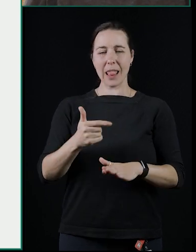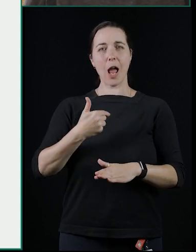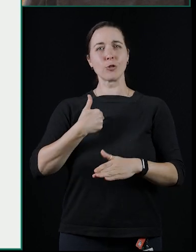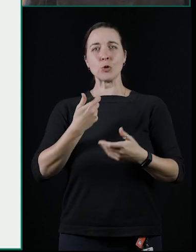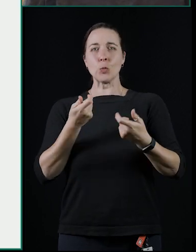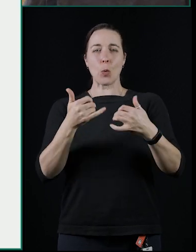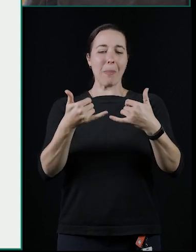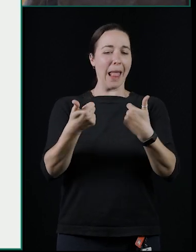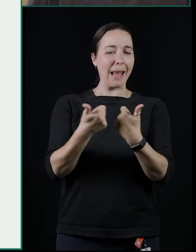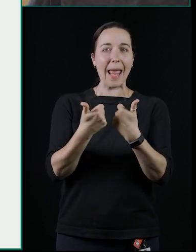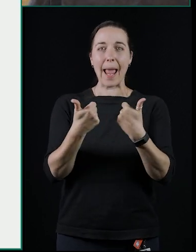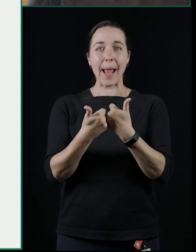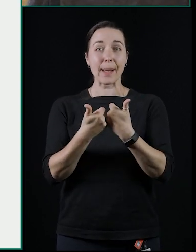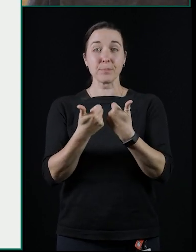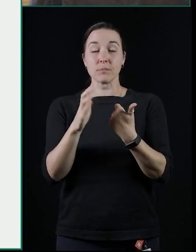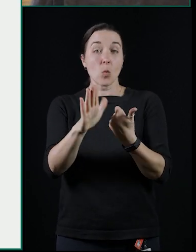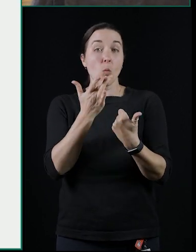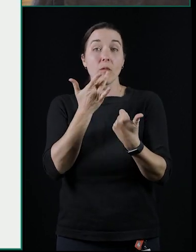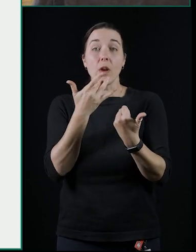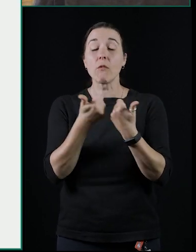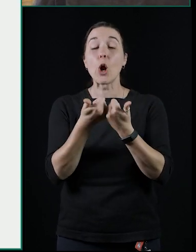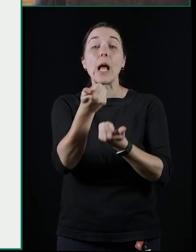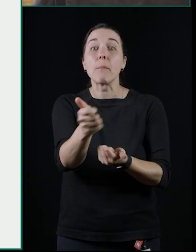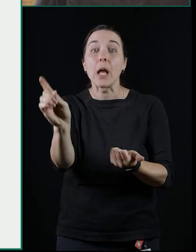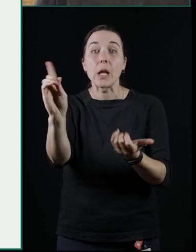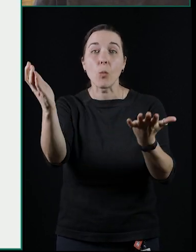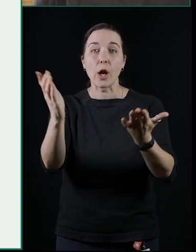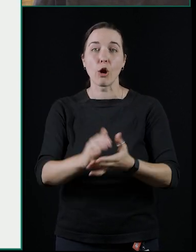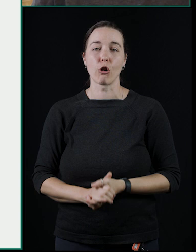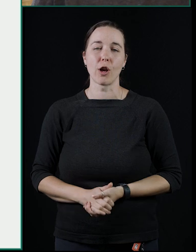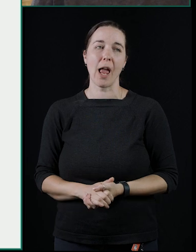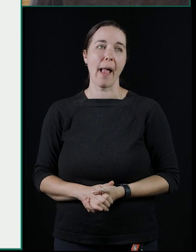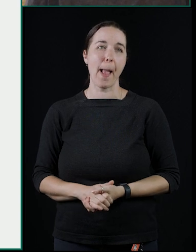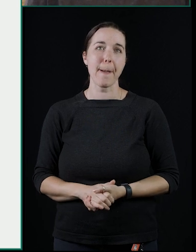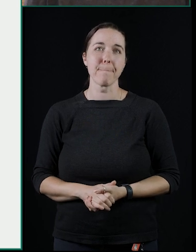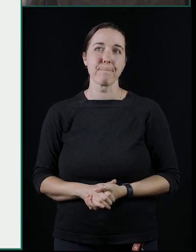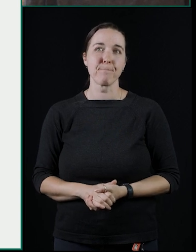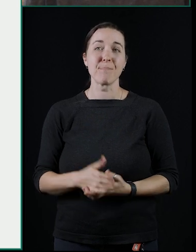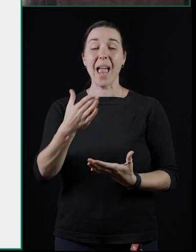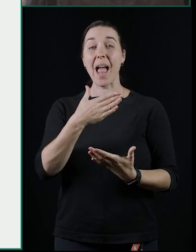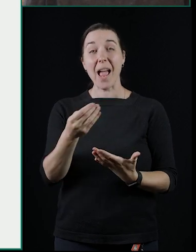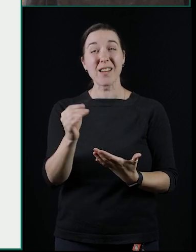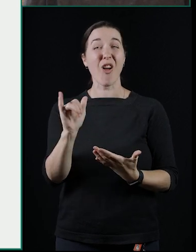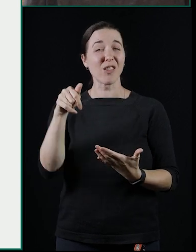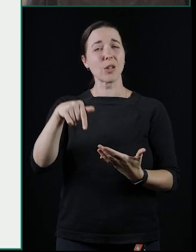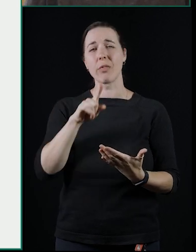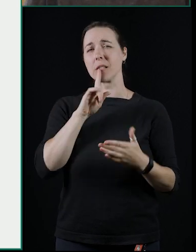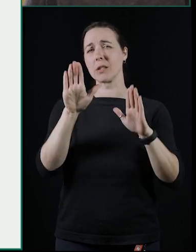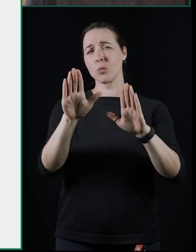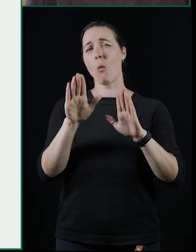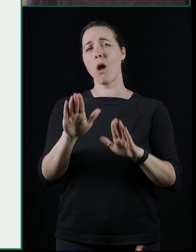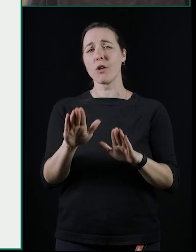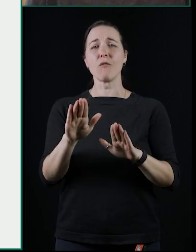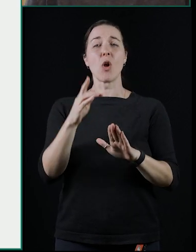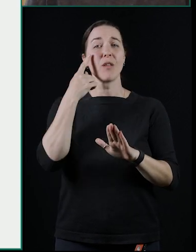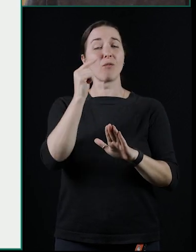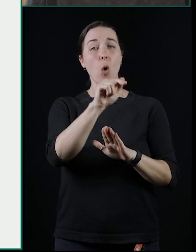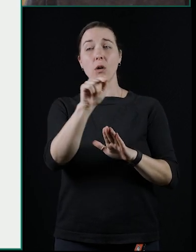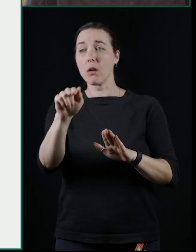Enables you to your favorite game anywhere. And this is also a great feature